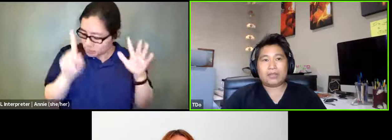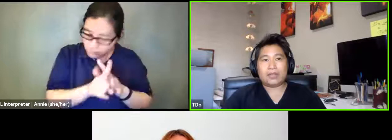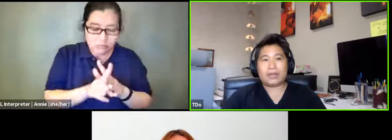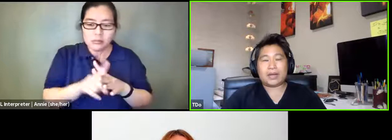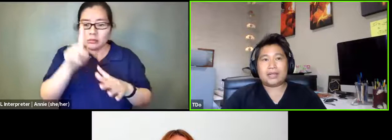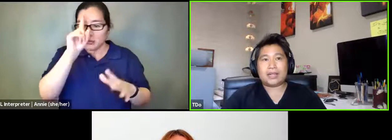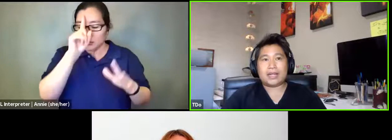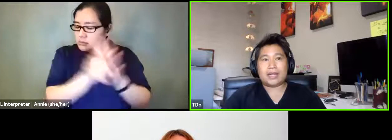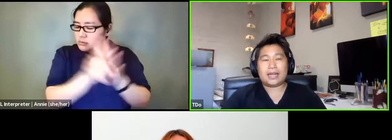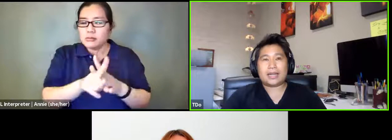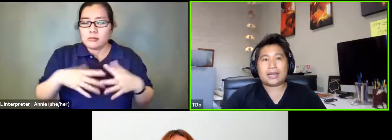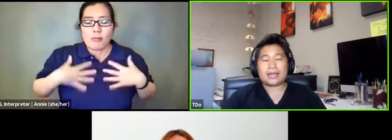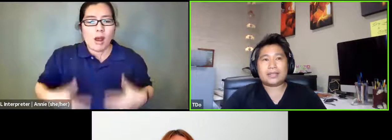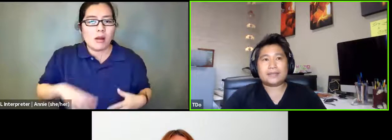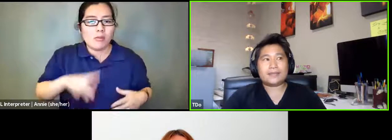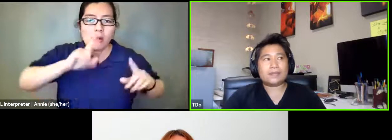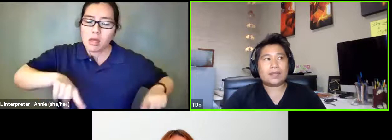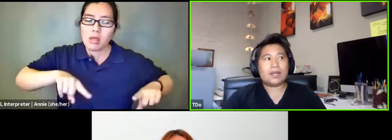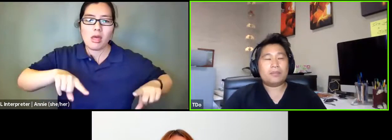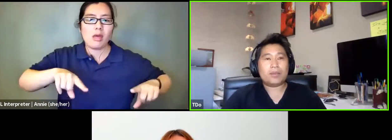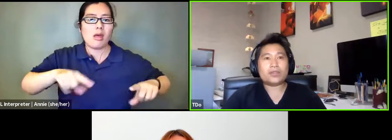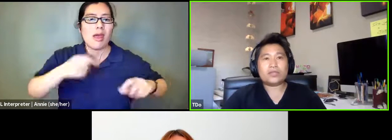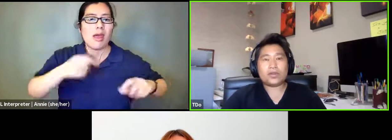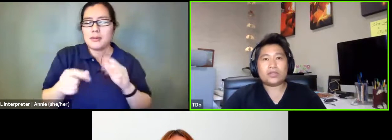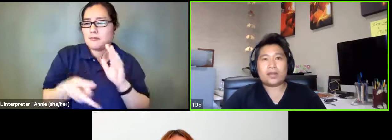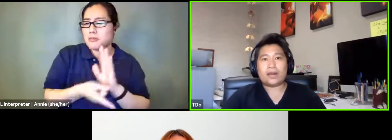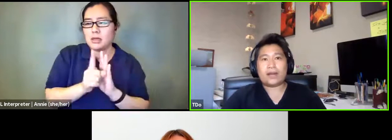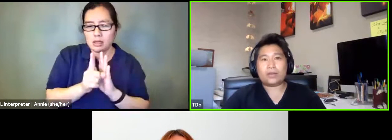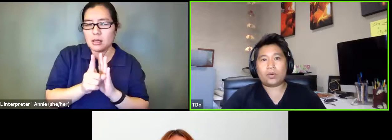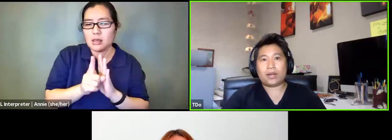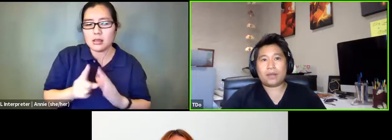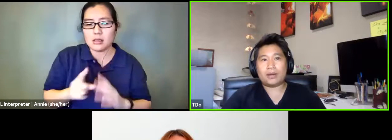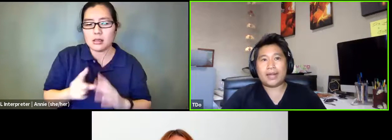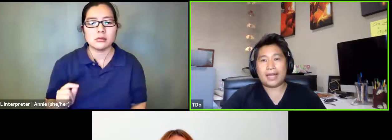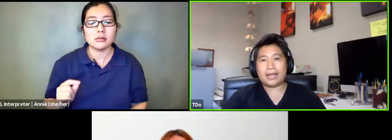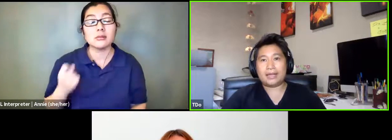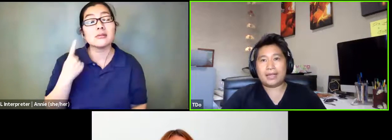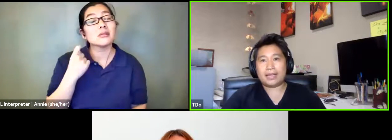If you think about it, most folks don't have to worry about, hey,